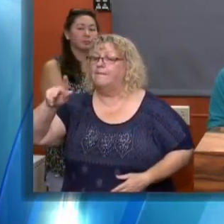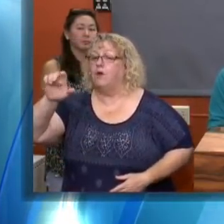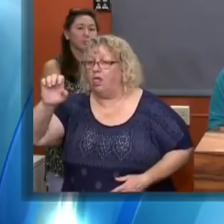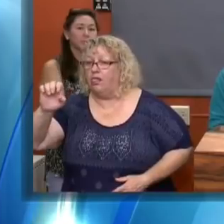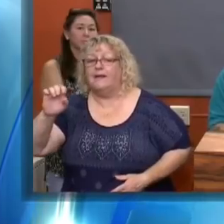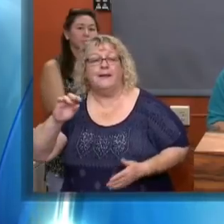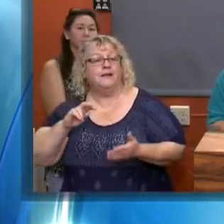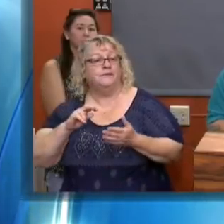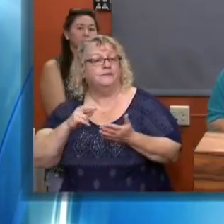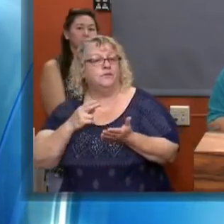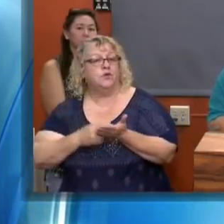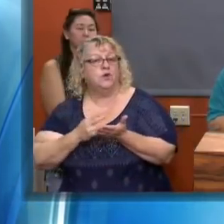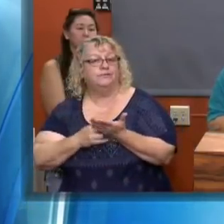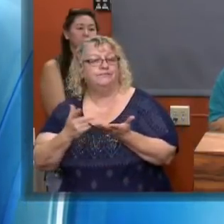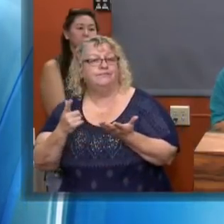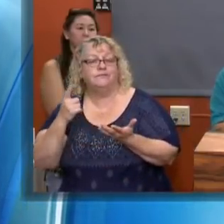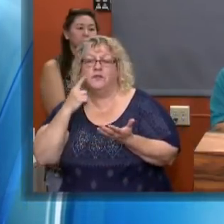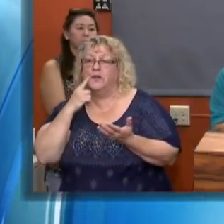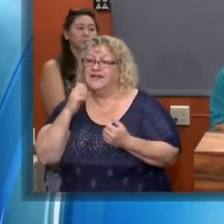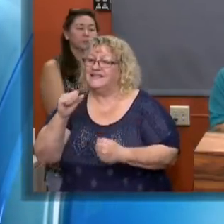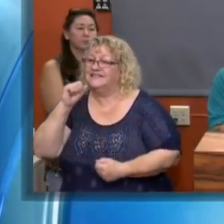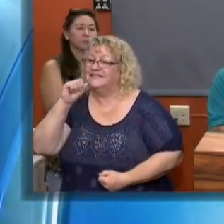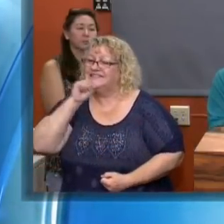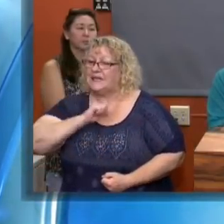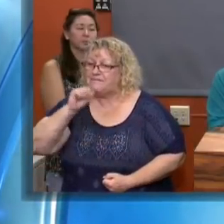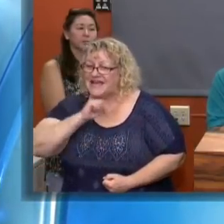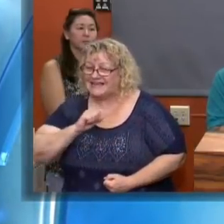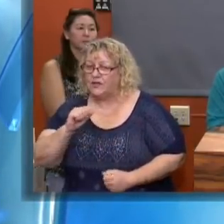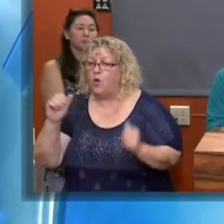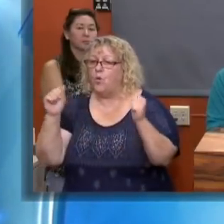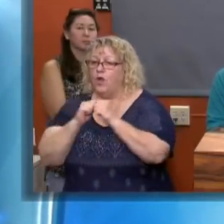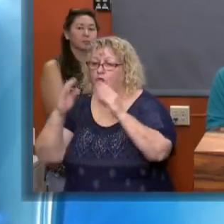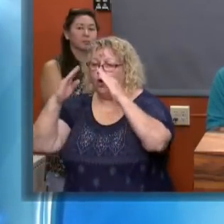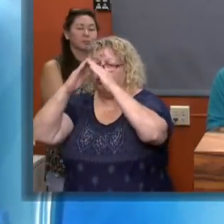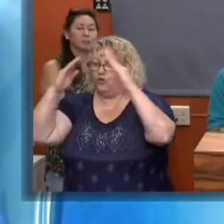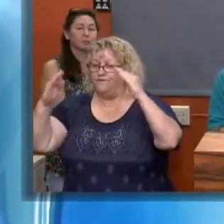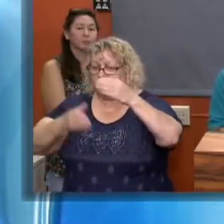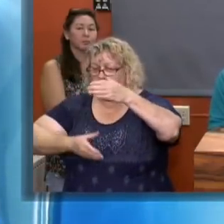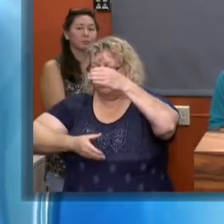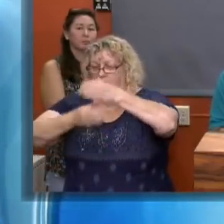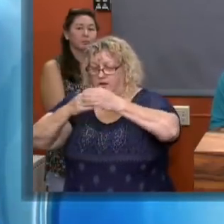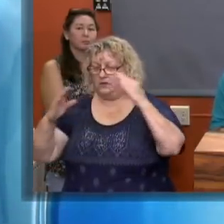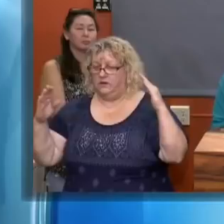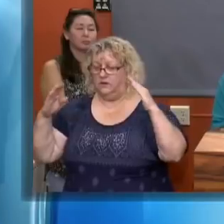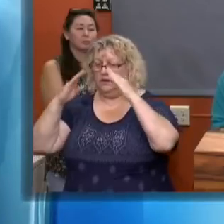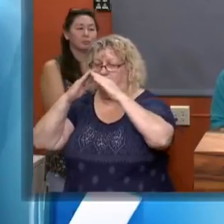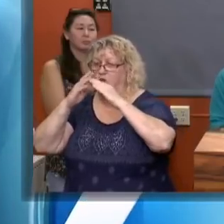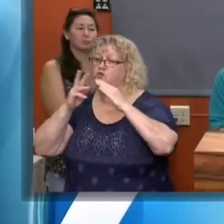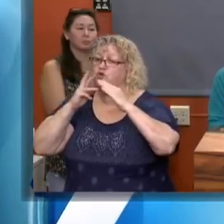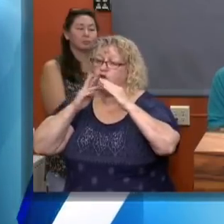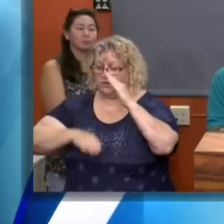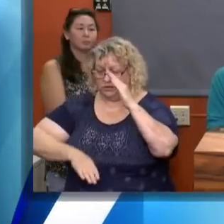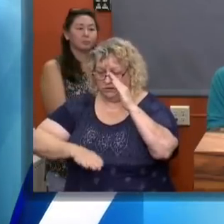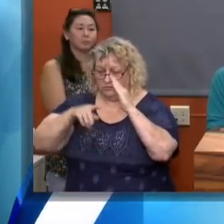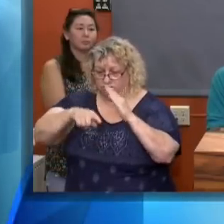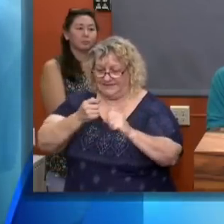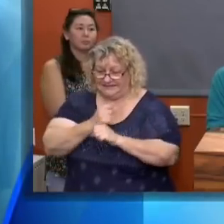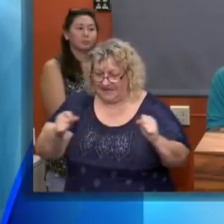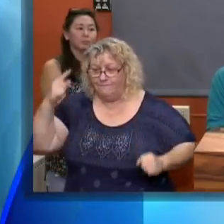FILLING UP IN REAP PREPARATION FOR HURRICANE FOR PEOPLE TO STORE WATER ARE POTABLE TANKS. THEY ARE USUALLY CONCRETE